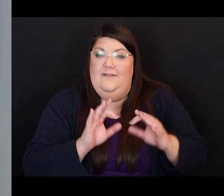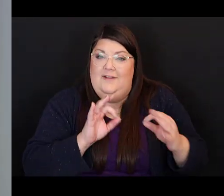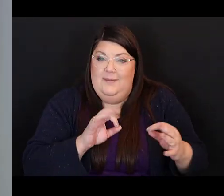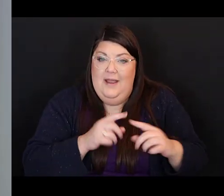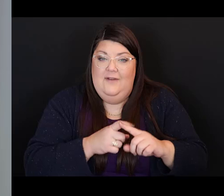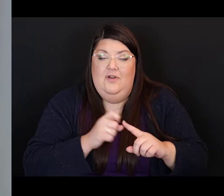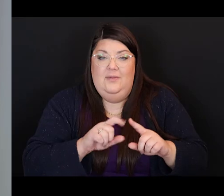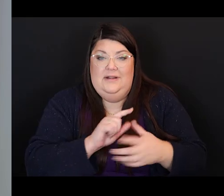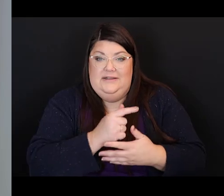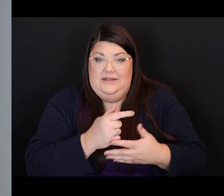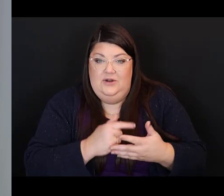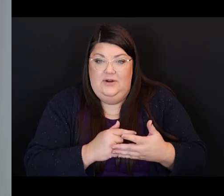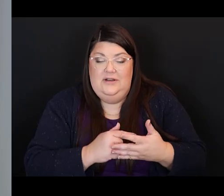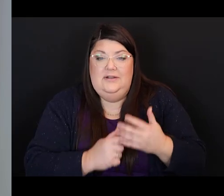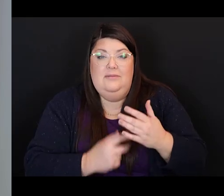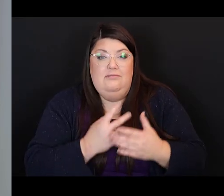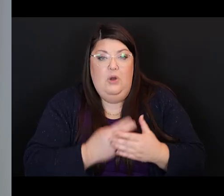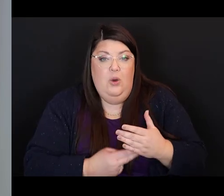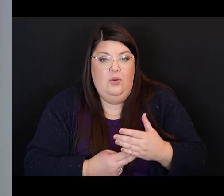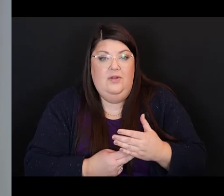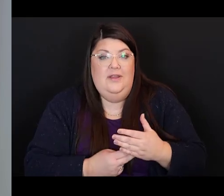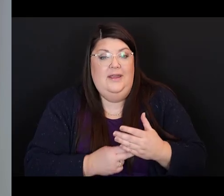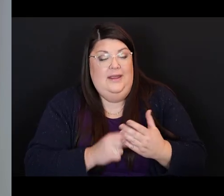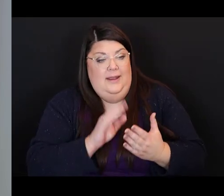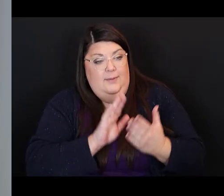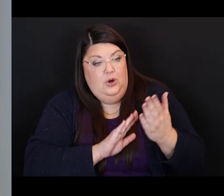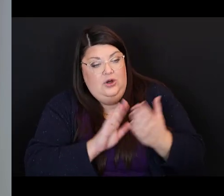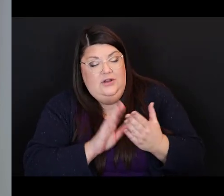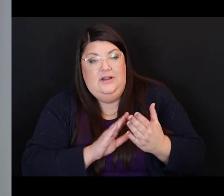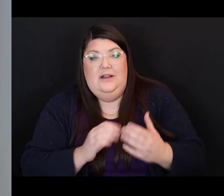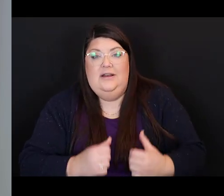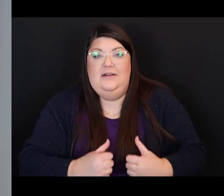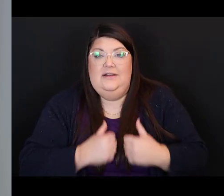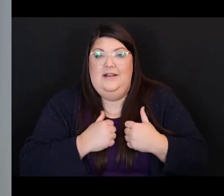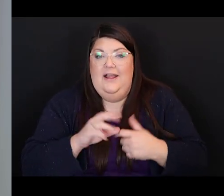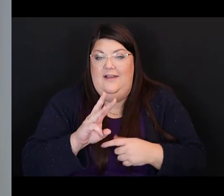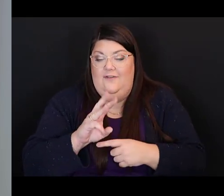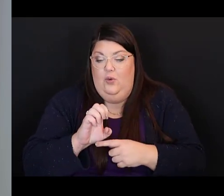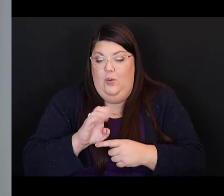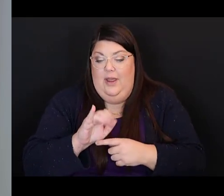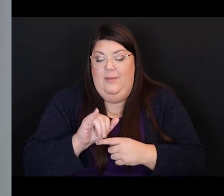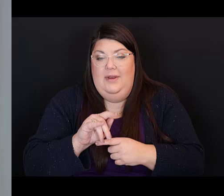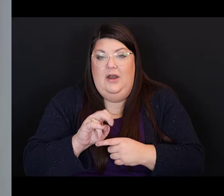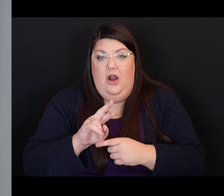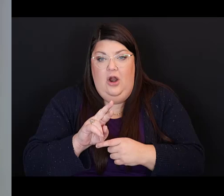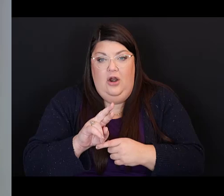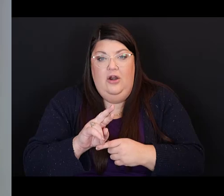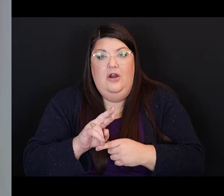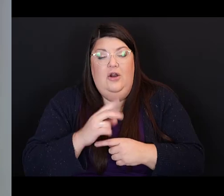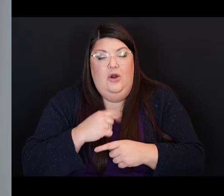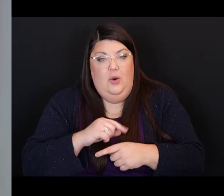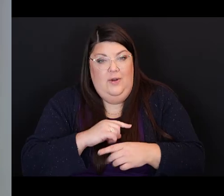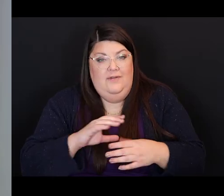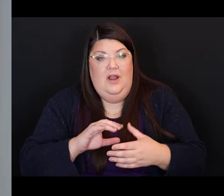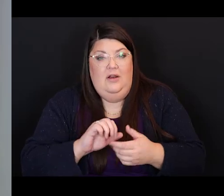from this series. Both our in person, the live webinar we did in collaboration with Yes LMS